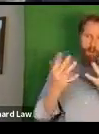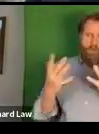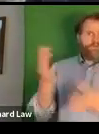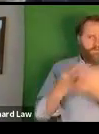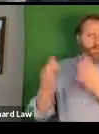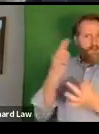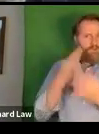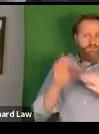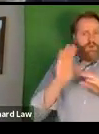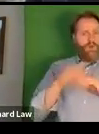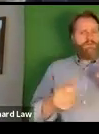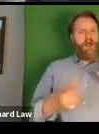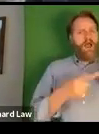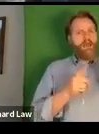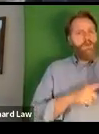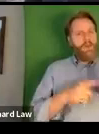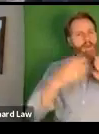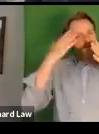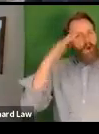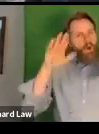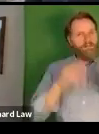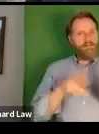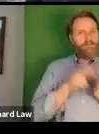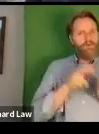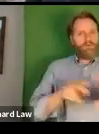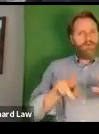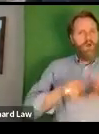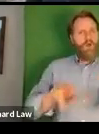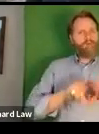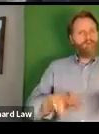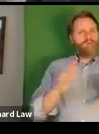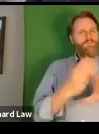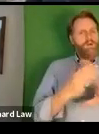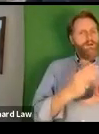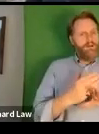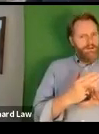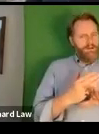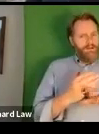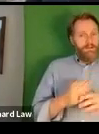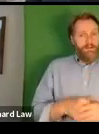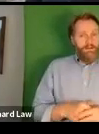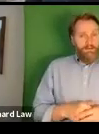lot of questions about annual leave and you know I think you know I think we're